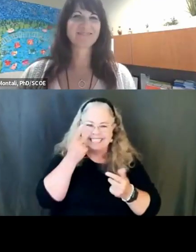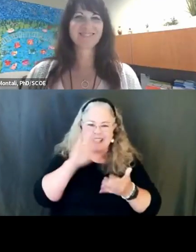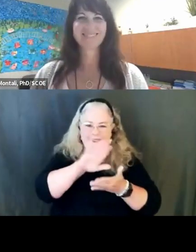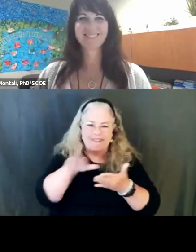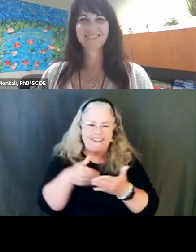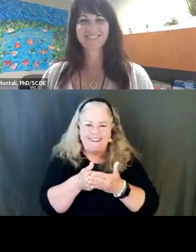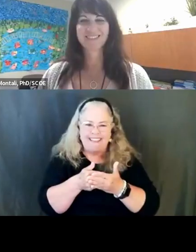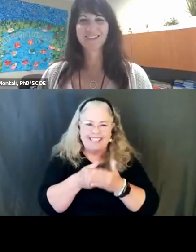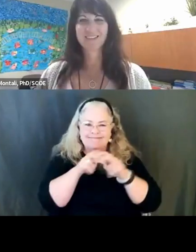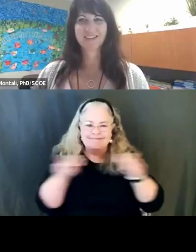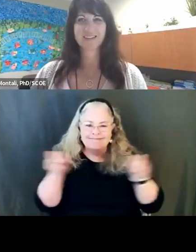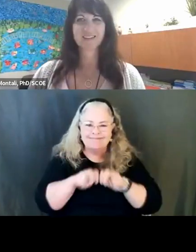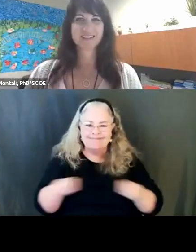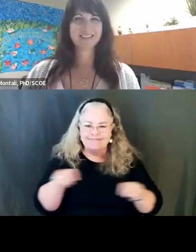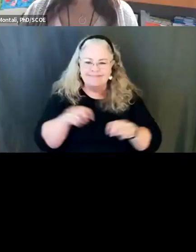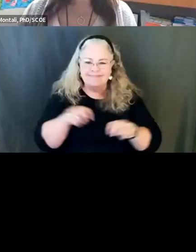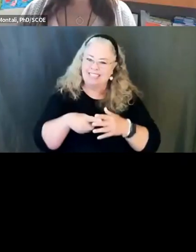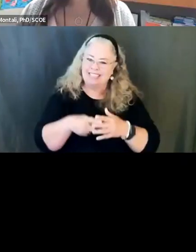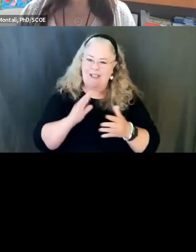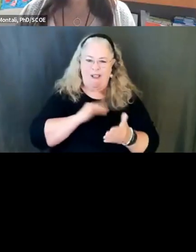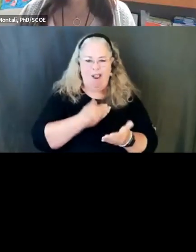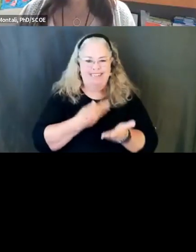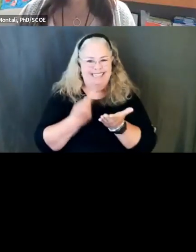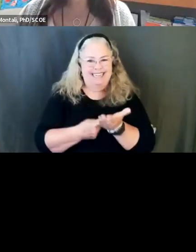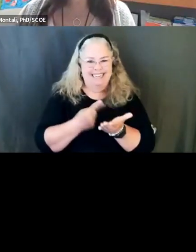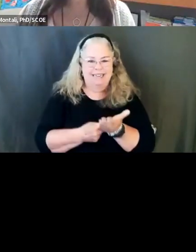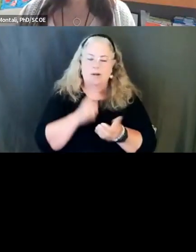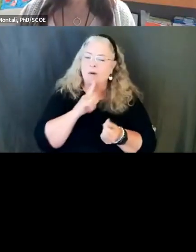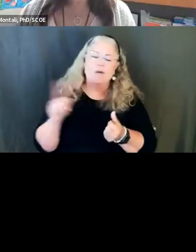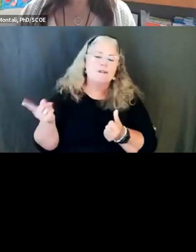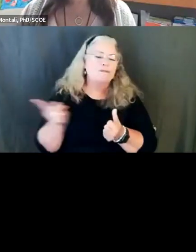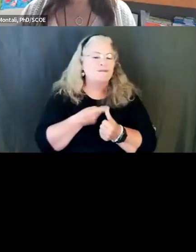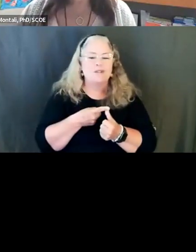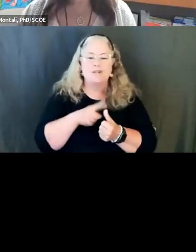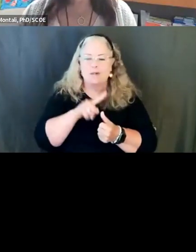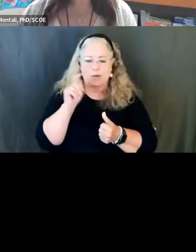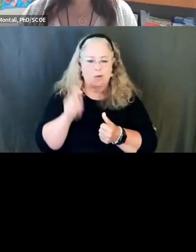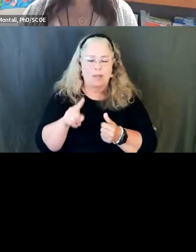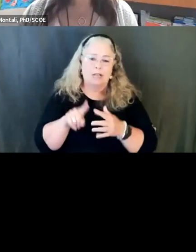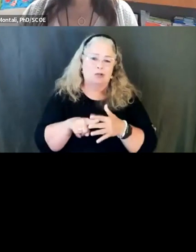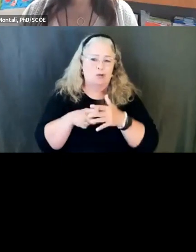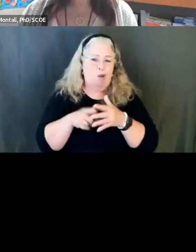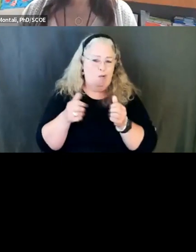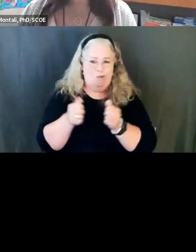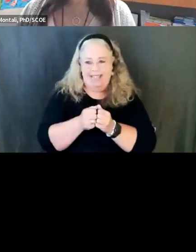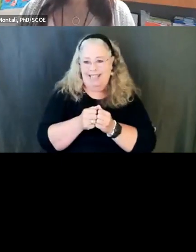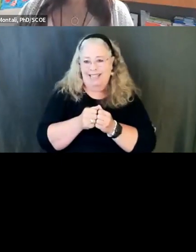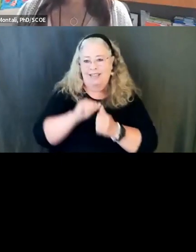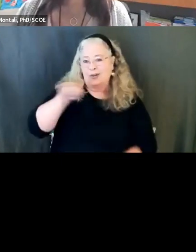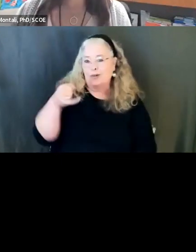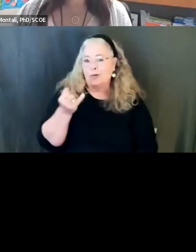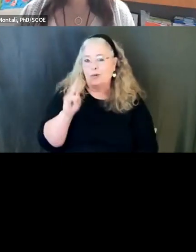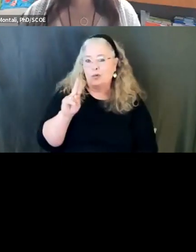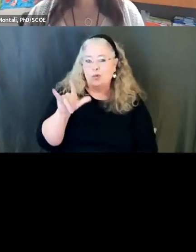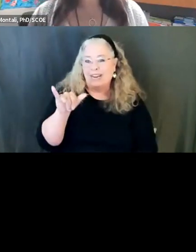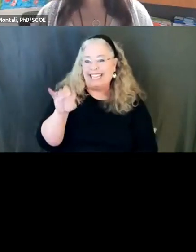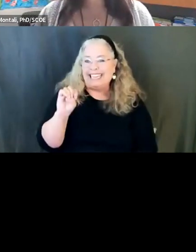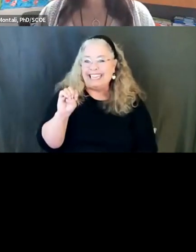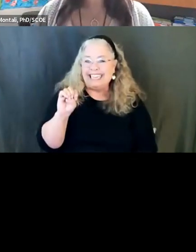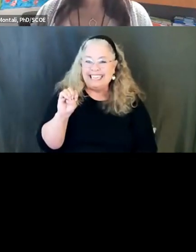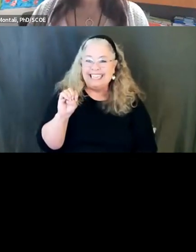kind of engage in discussion. So for our first question I'm gonna start with Julie and I think